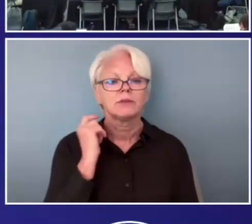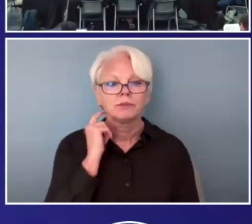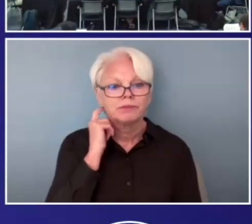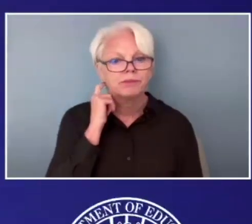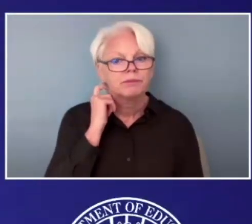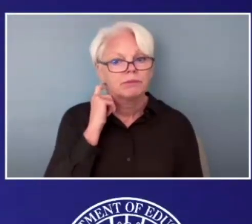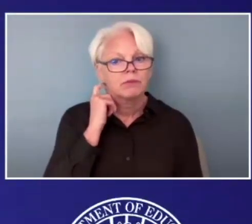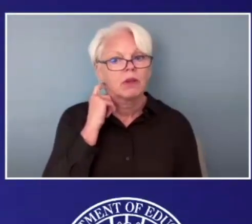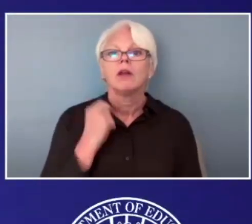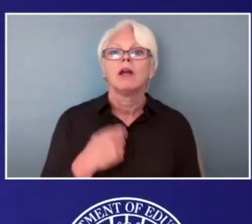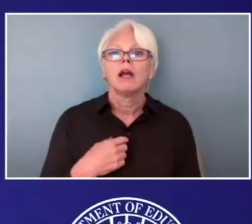I could see thumbs, please.